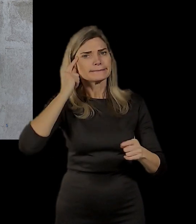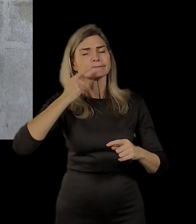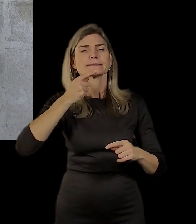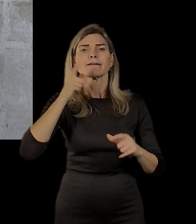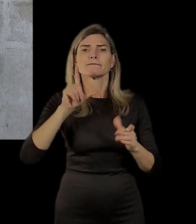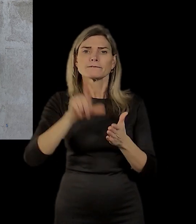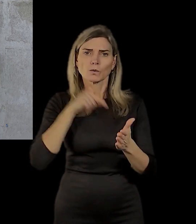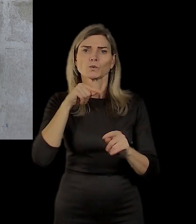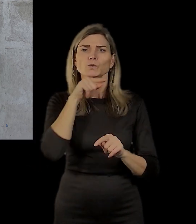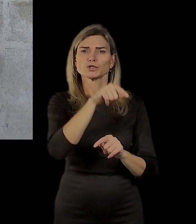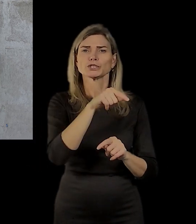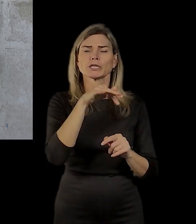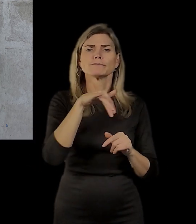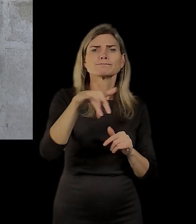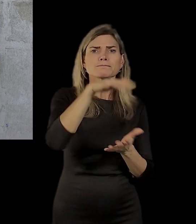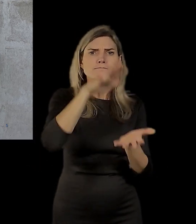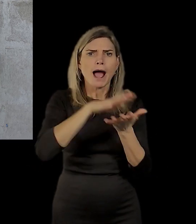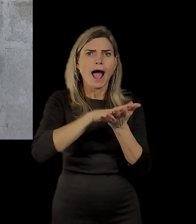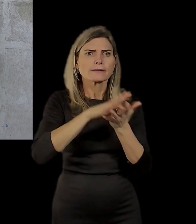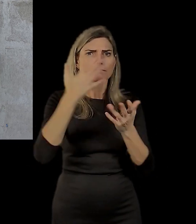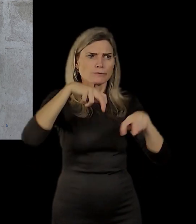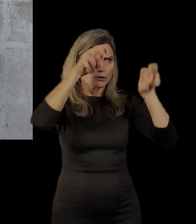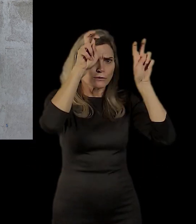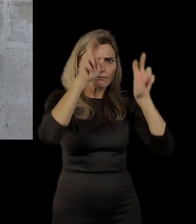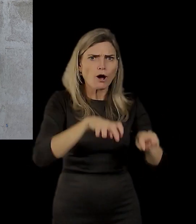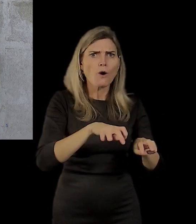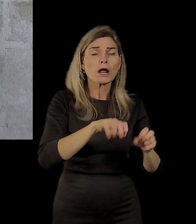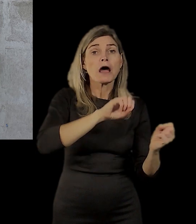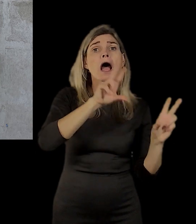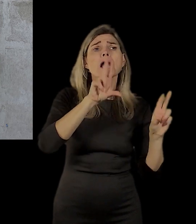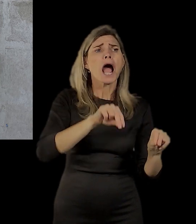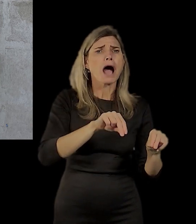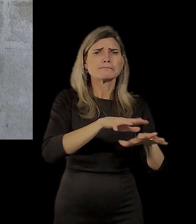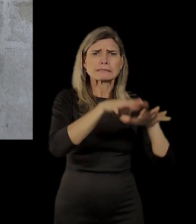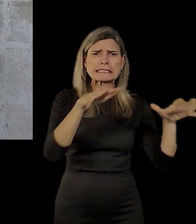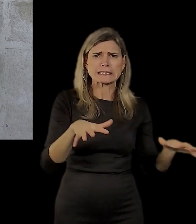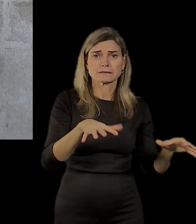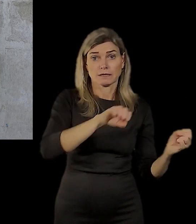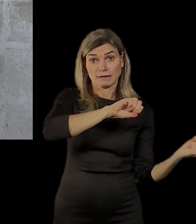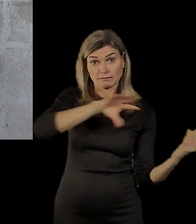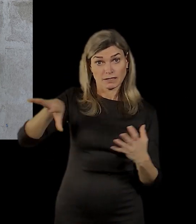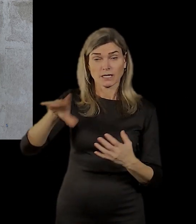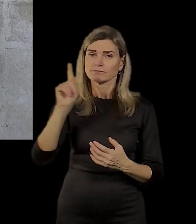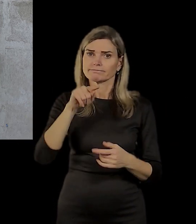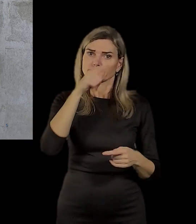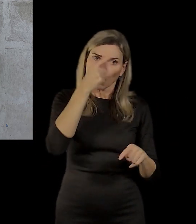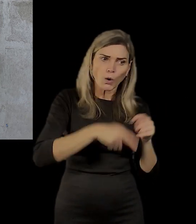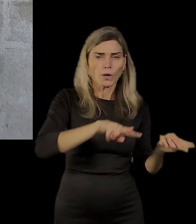So we don't have to burden landfills, transport and everything related to that. And for the structures that